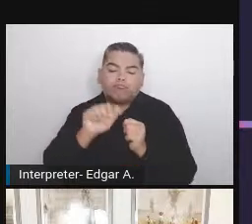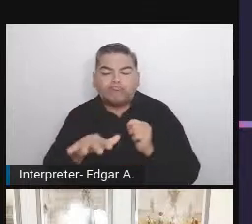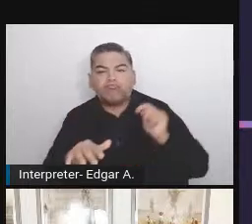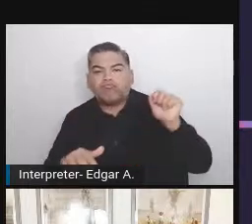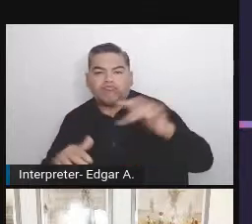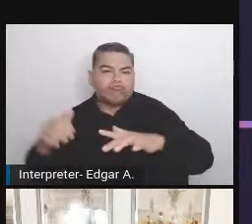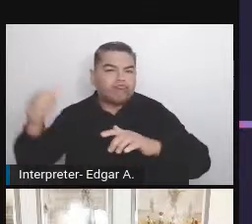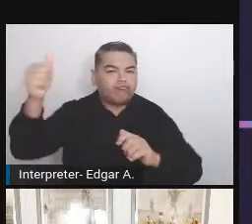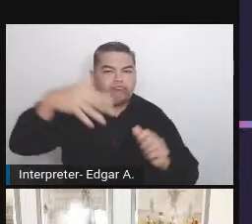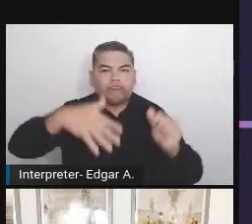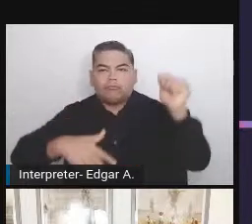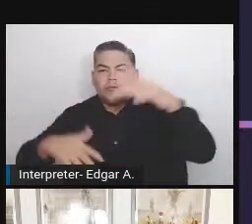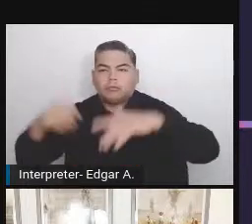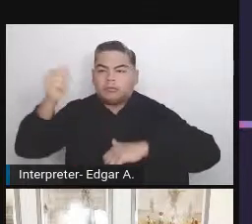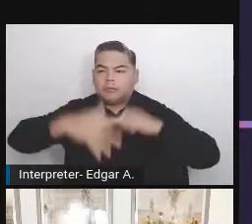design developers and the team because accessibility is